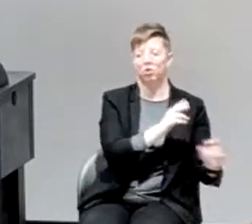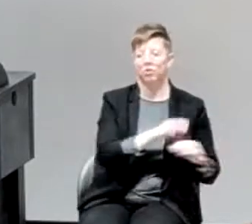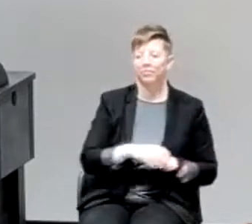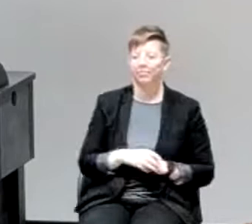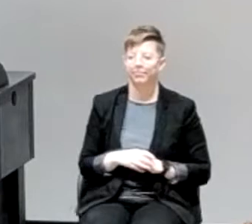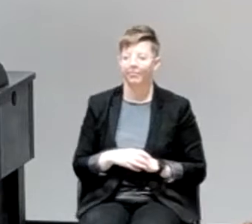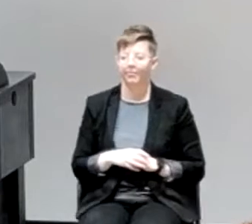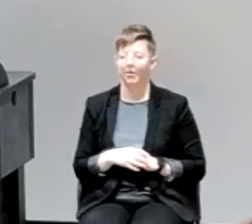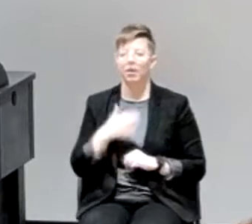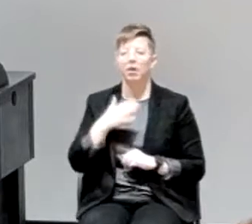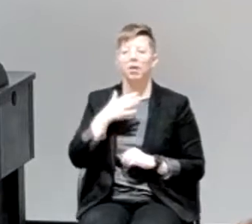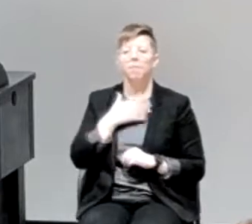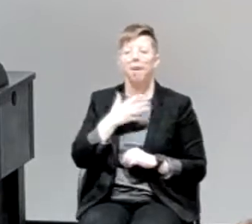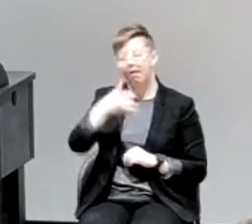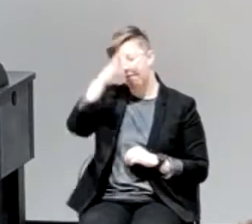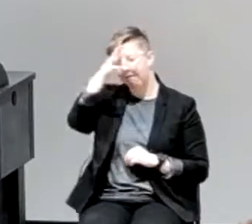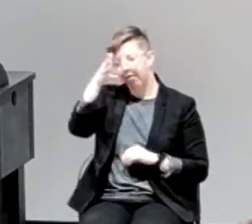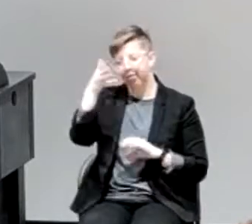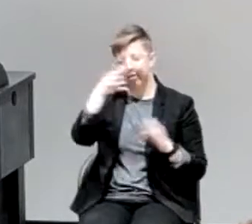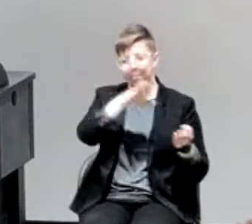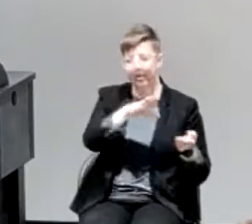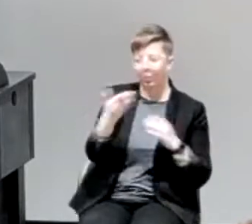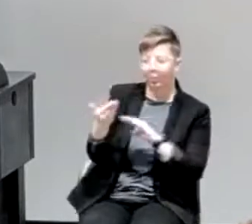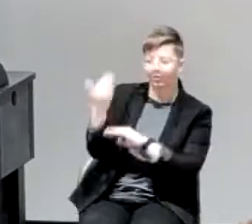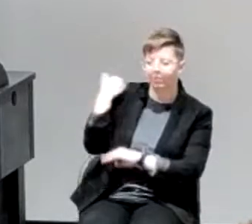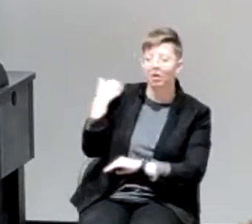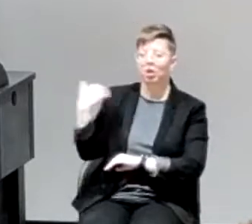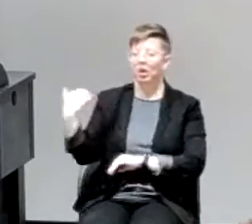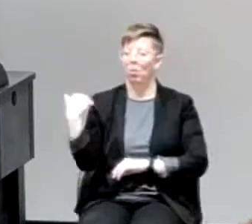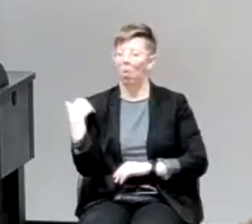diversity, inclusion, equity, the accountability ain't in the metrics.